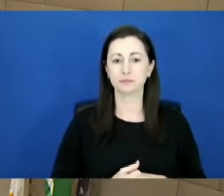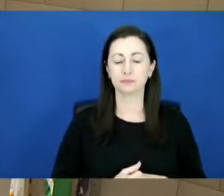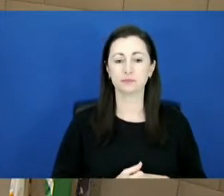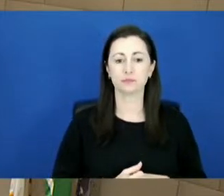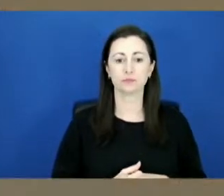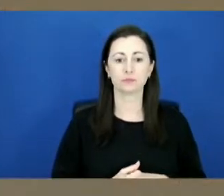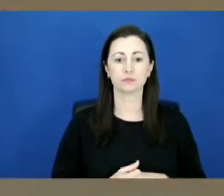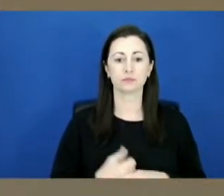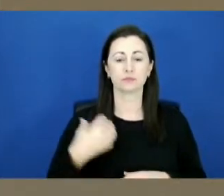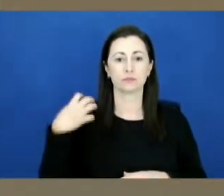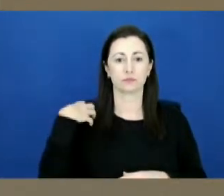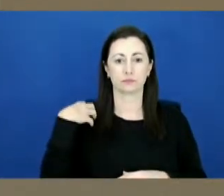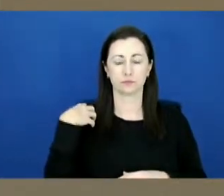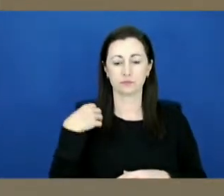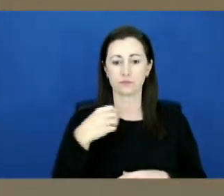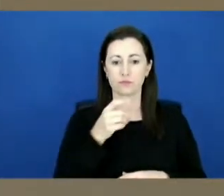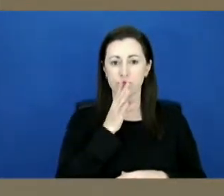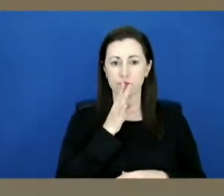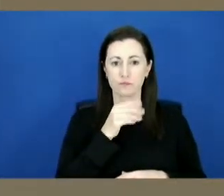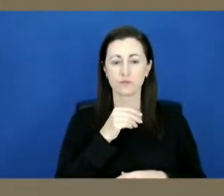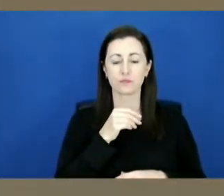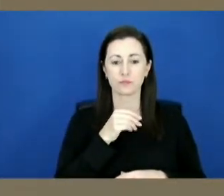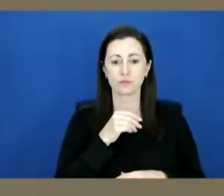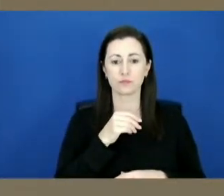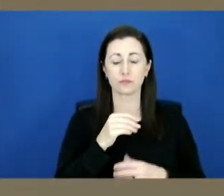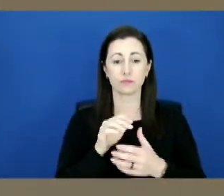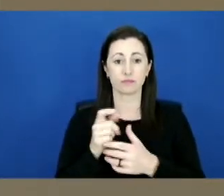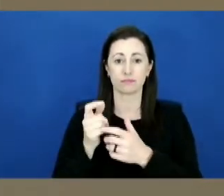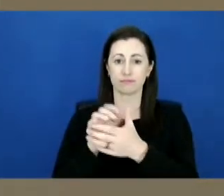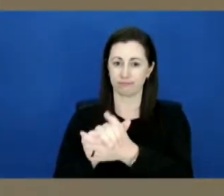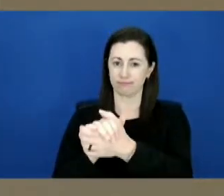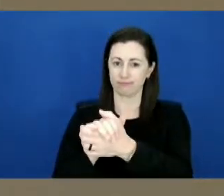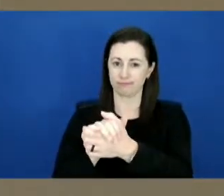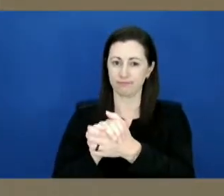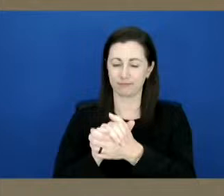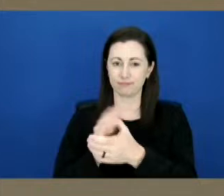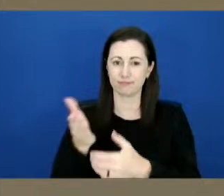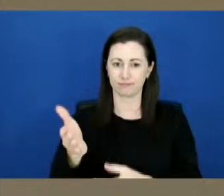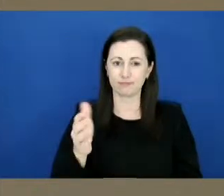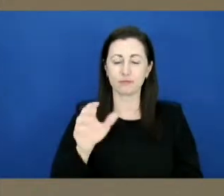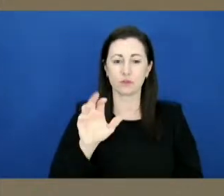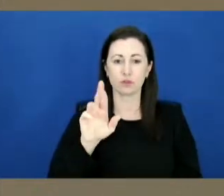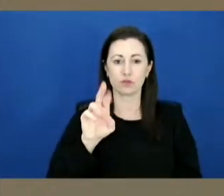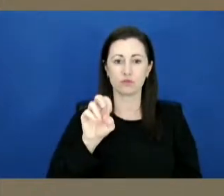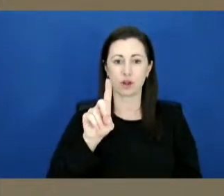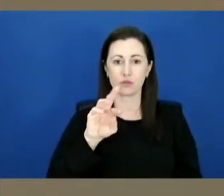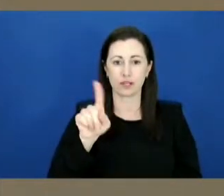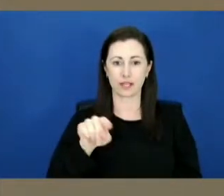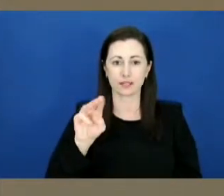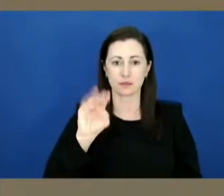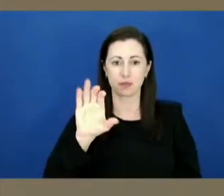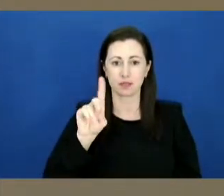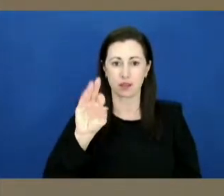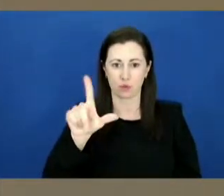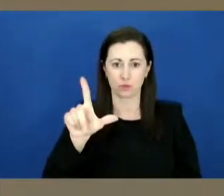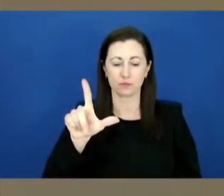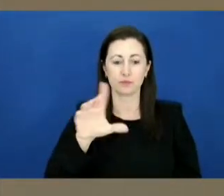COMMISSIONER ALTMAN. NO REPORT. WELL, LET ME JUST SAY